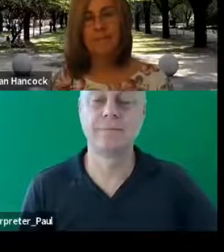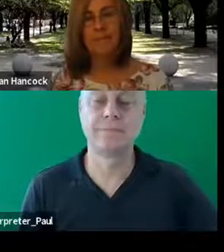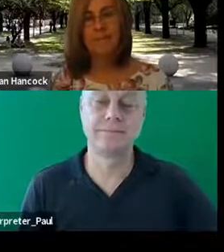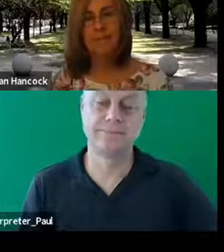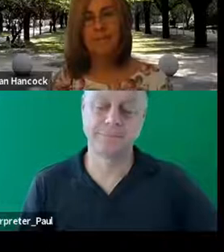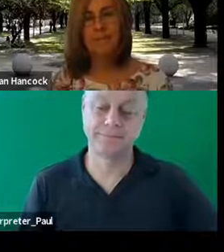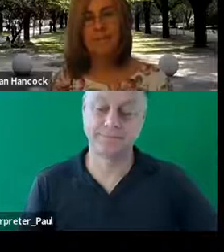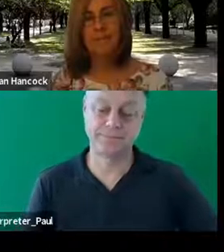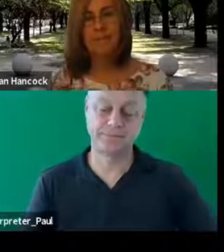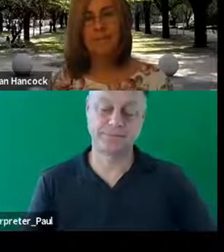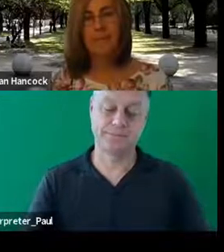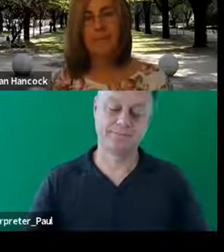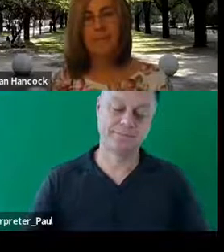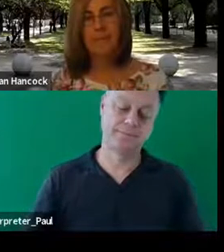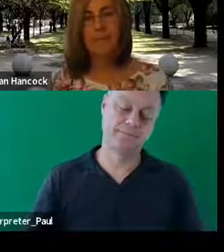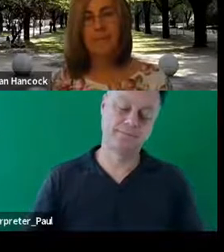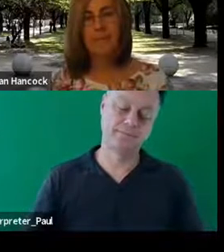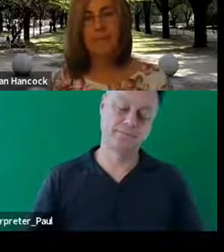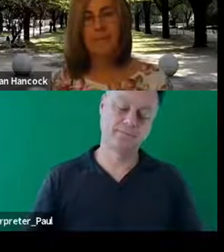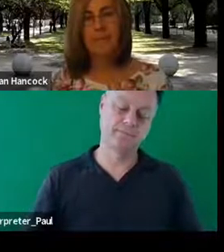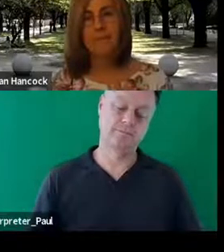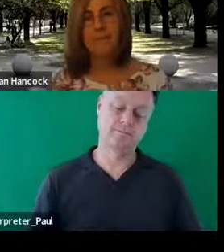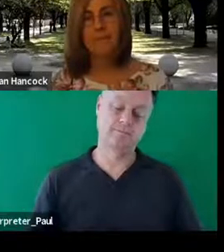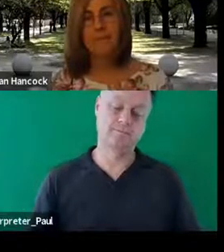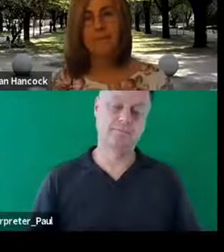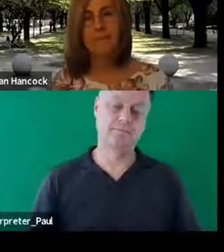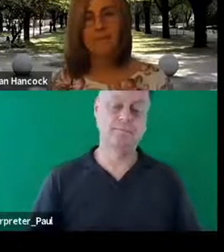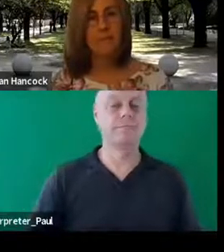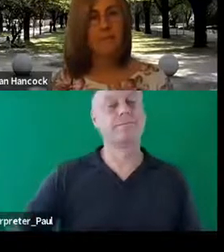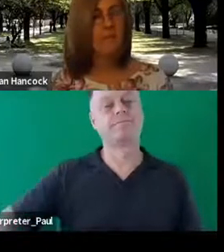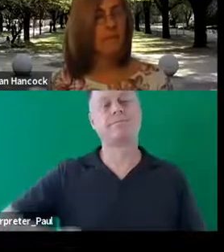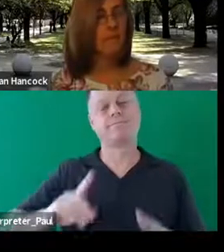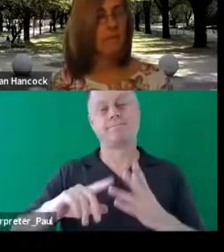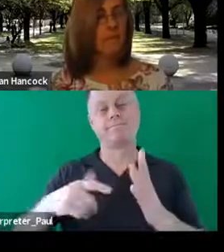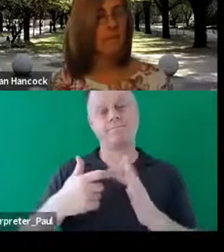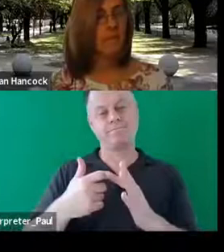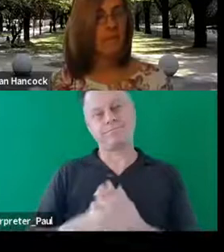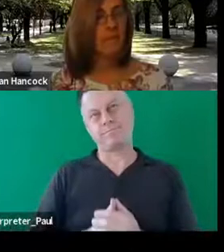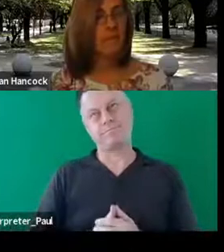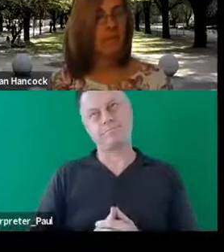touches your heart that you’re very proud of. CHARLOTTE: Okay. So I think one thing that